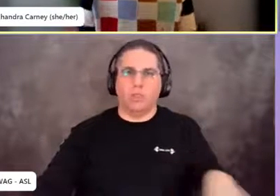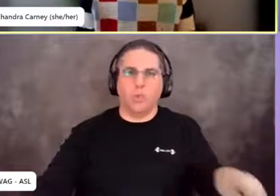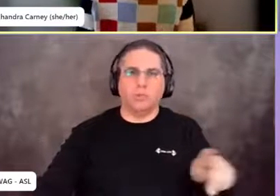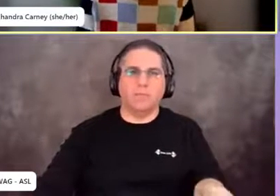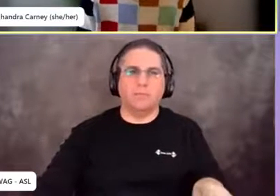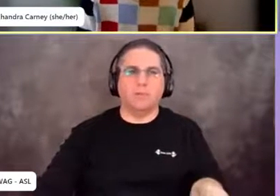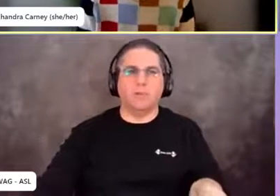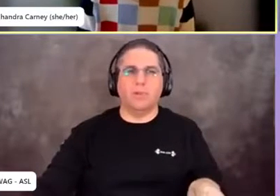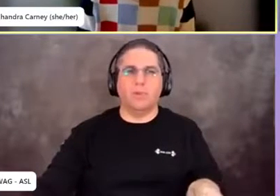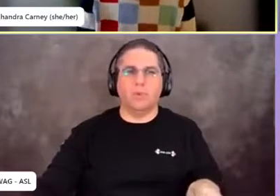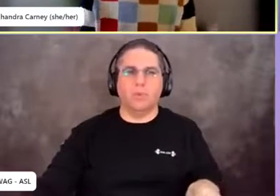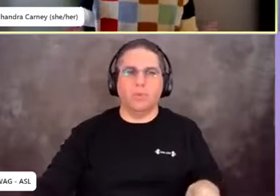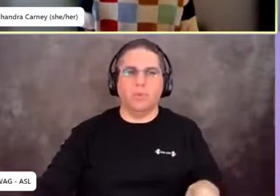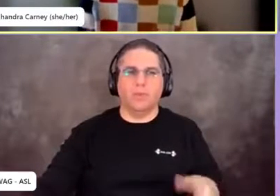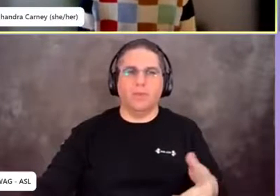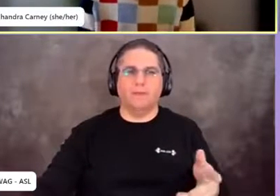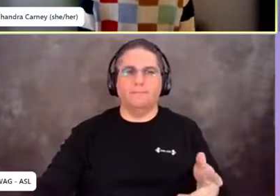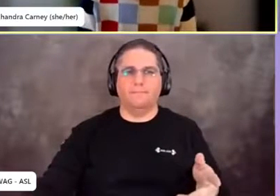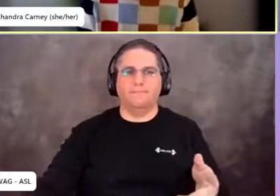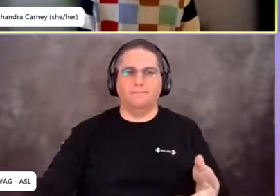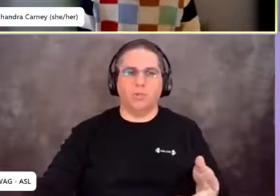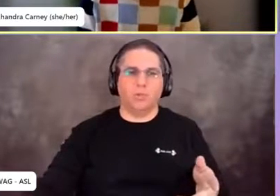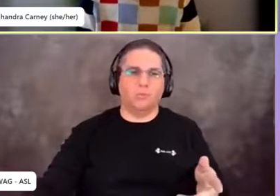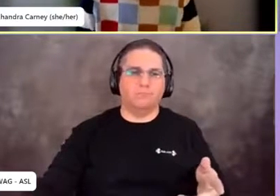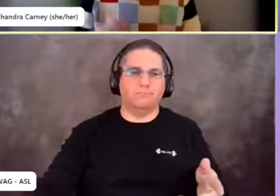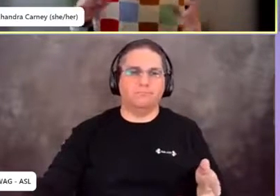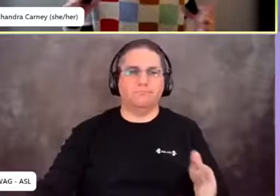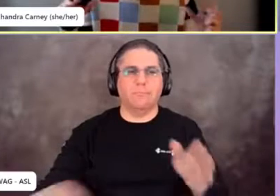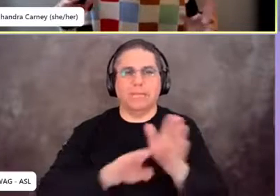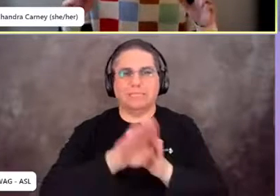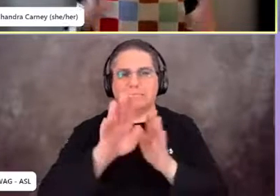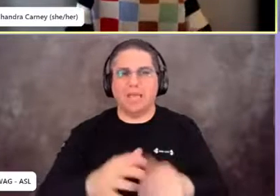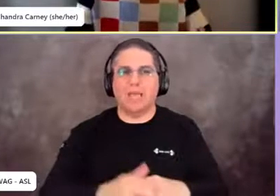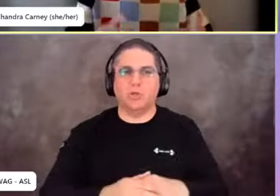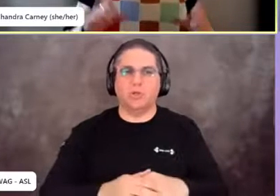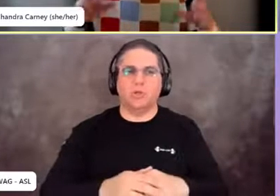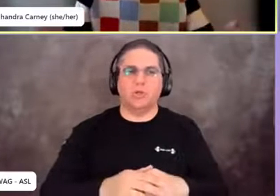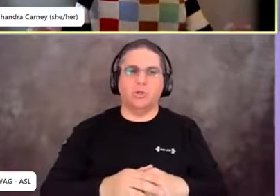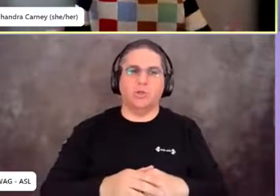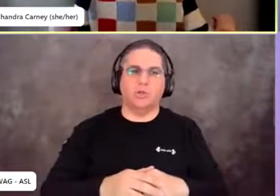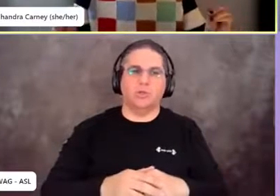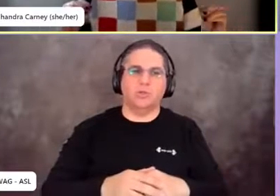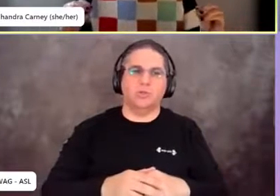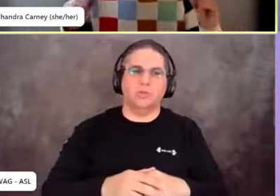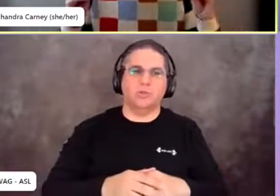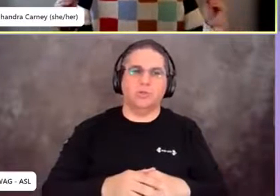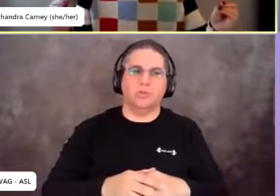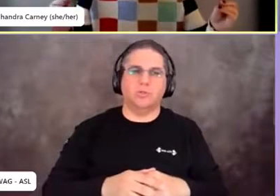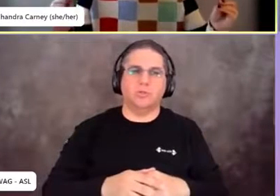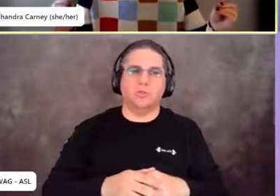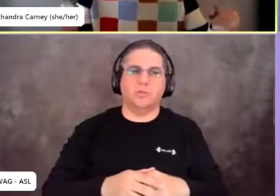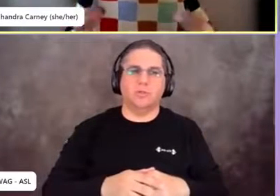accessibility channel and make it vibrant, post articles, pull people in that designer and developers, who